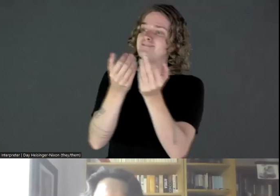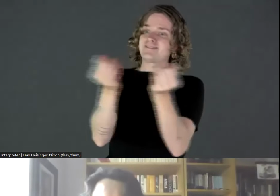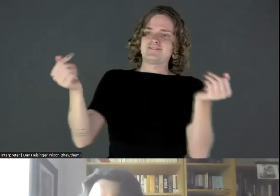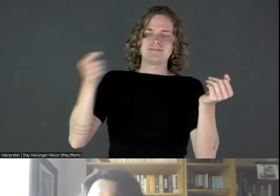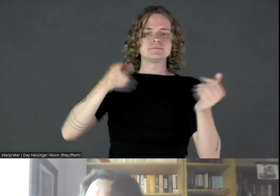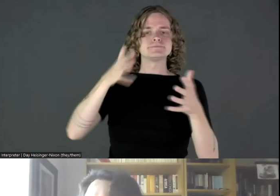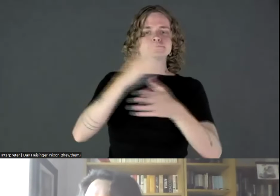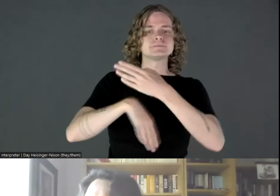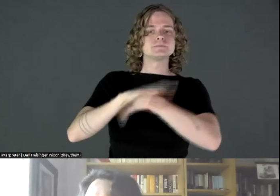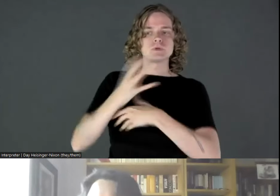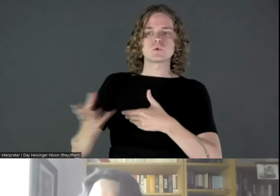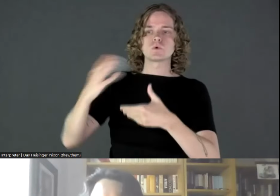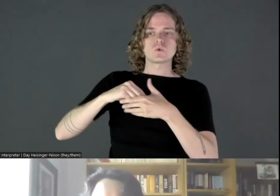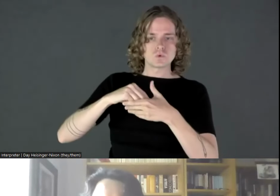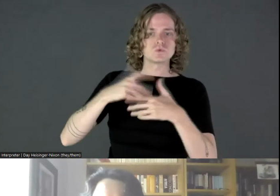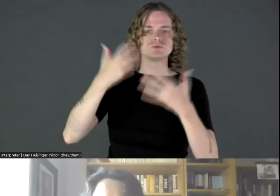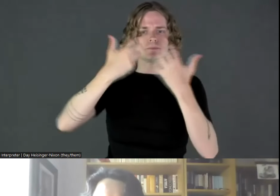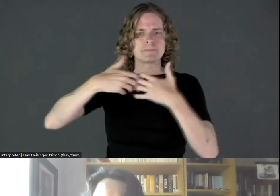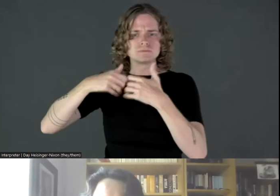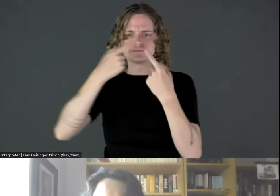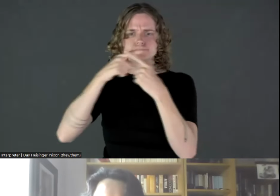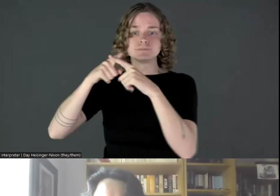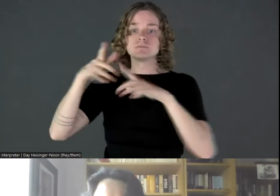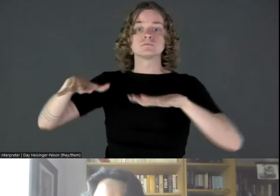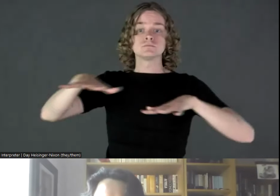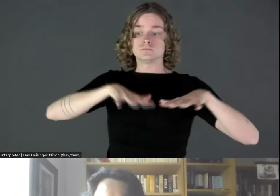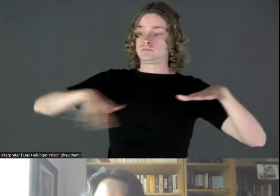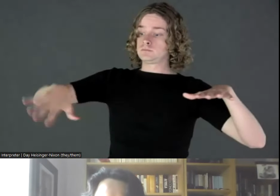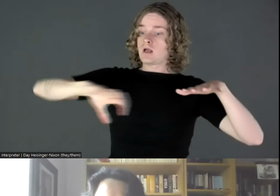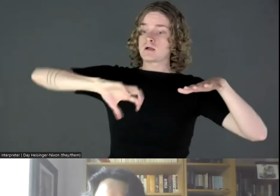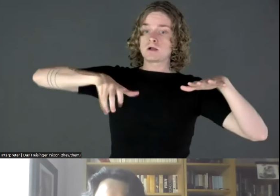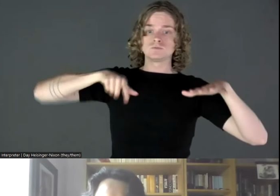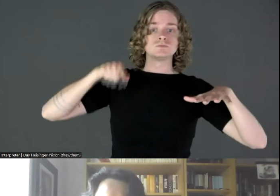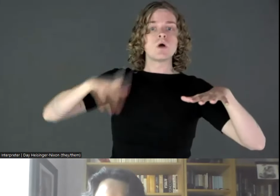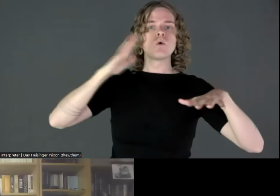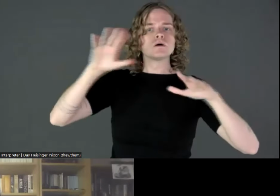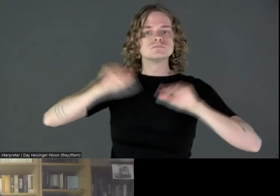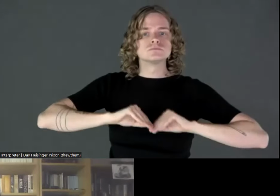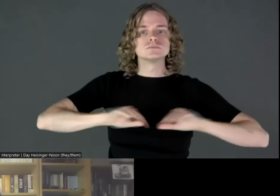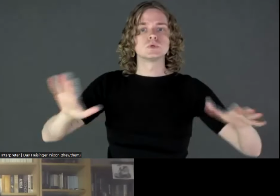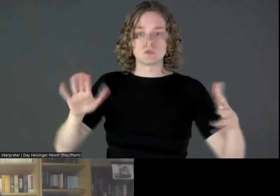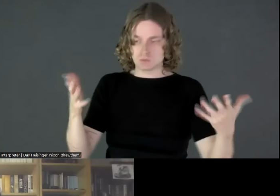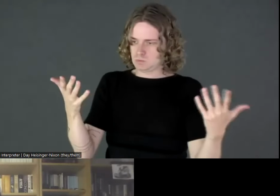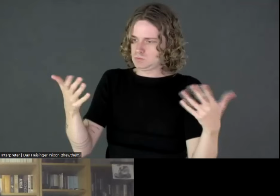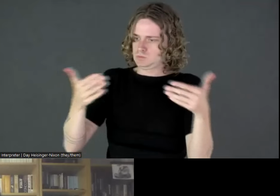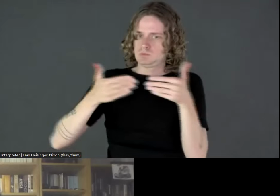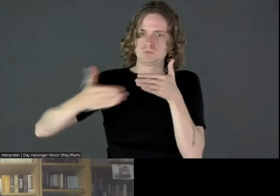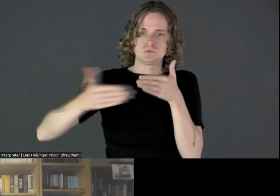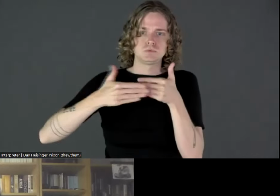The mapping will be shared very shortly. So what we can share already perhaps is that from the